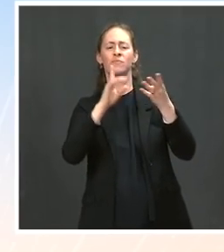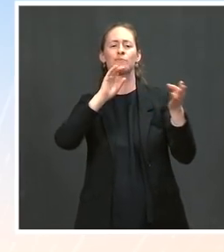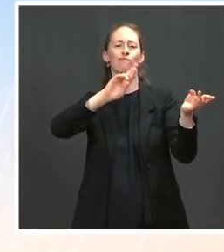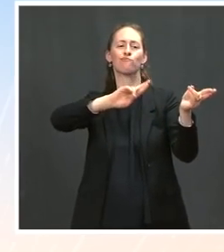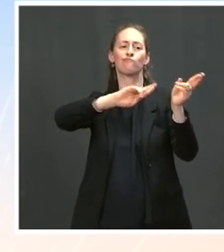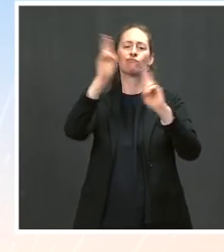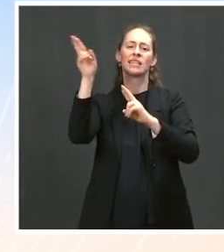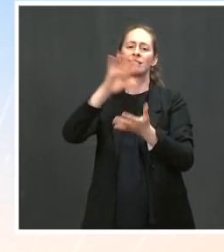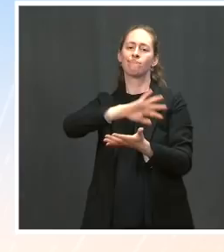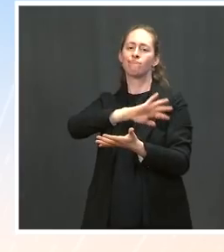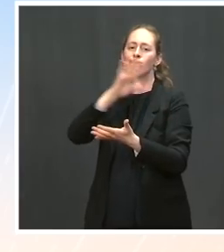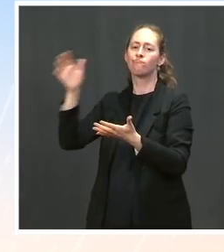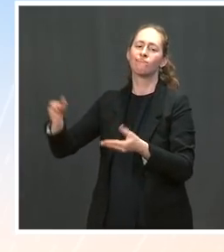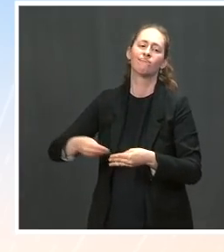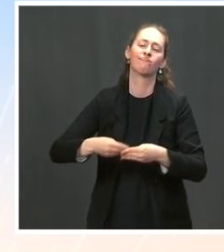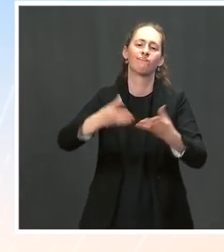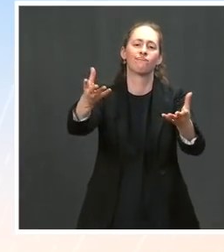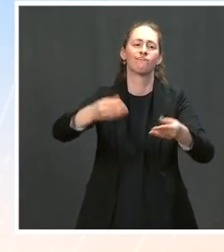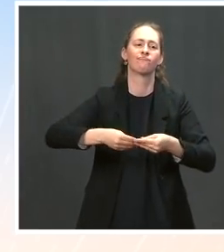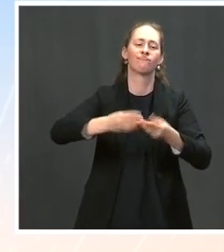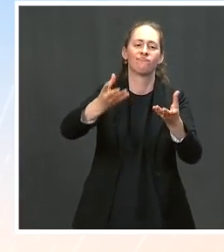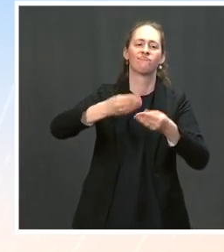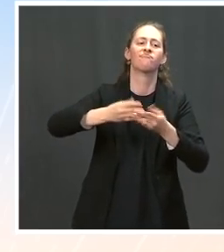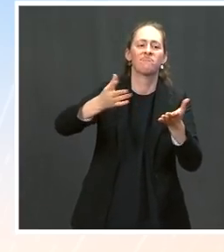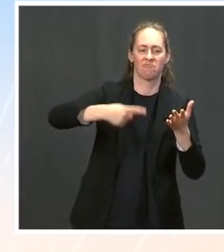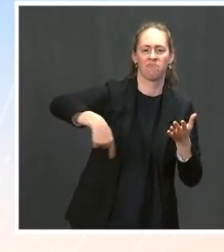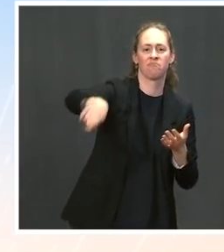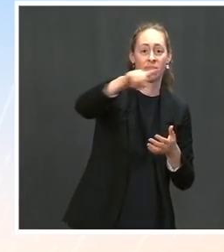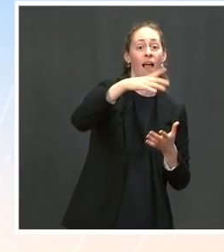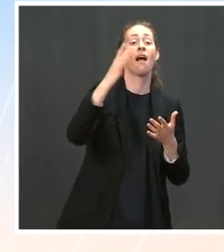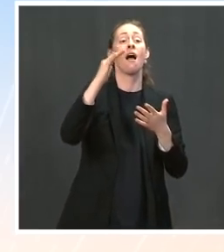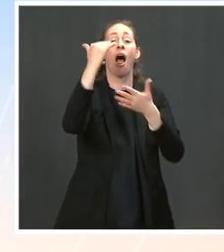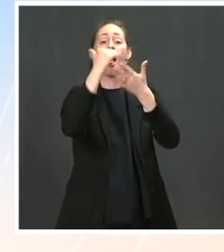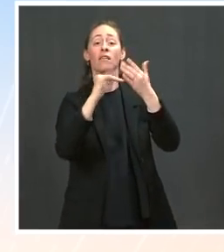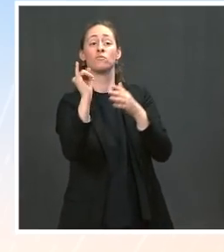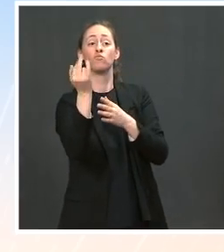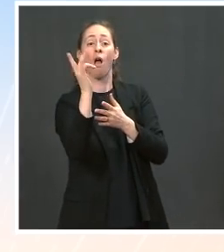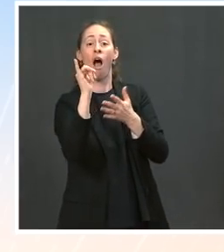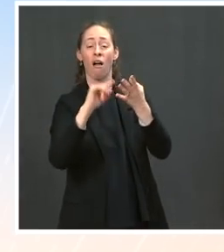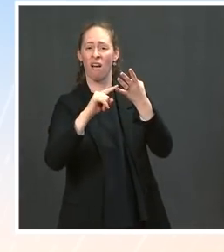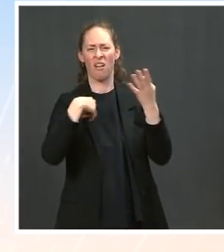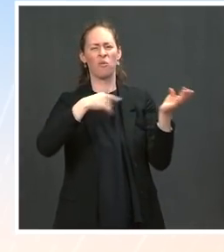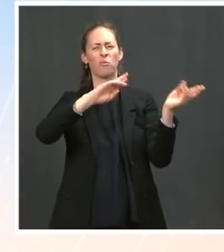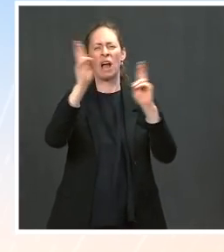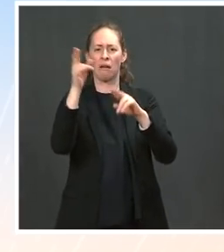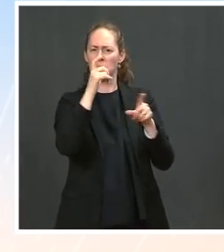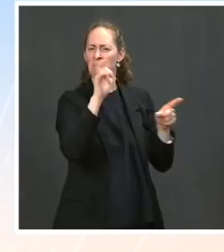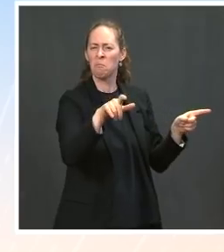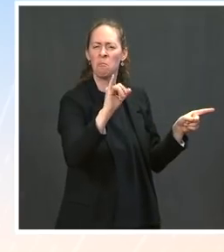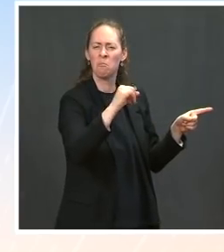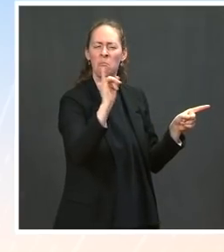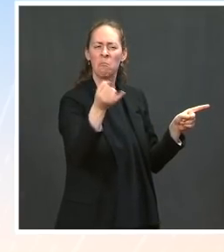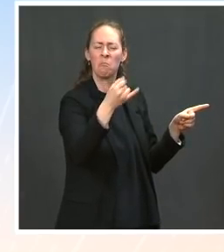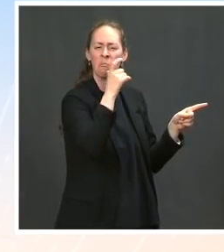for every American by the end of July without J&J. That is based on the supply that we've ordered from Moderna and Pfizer.